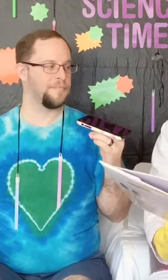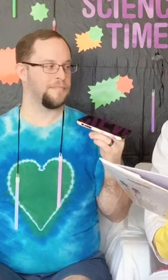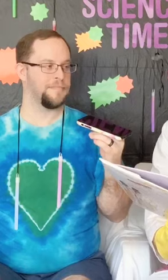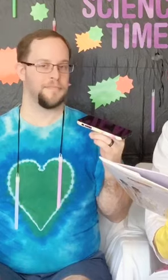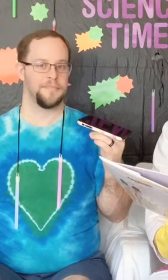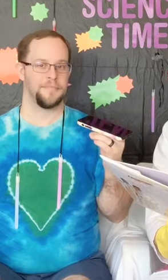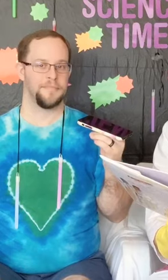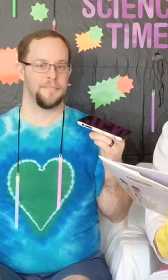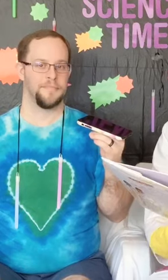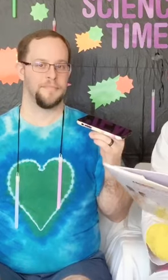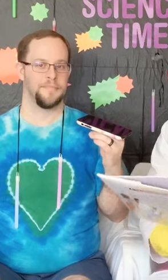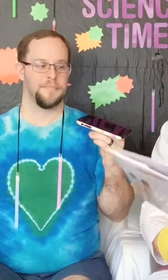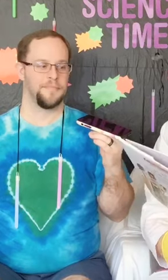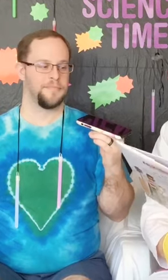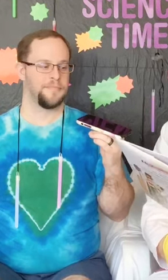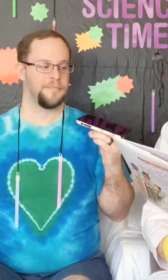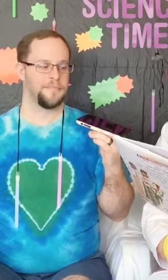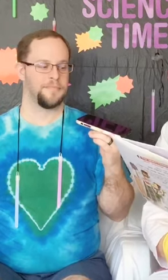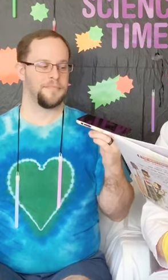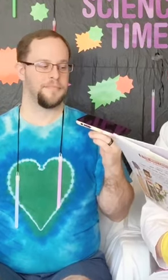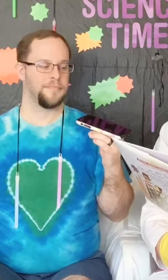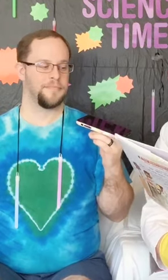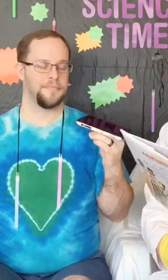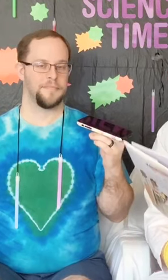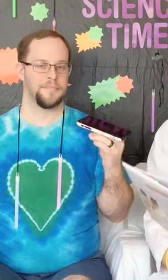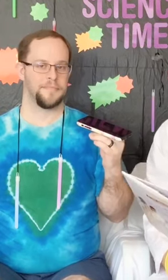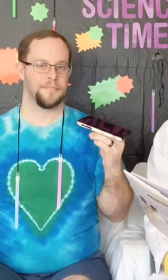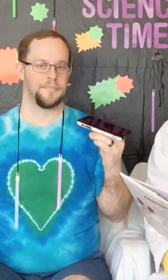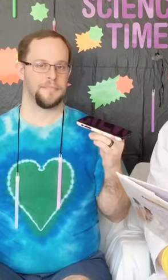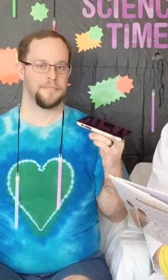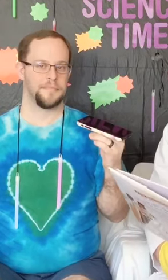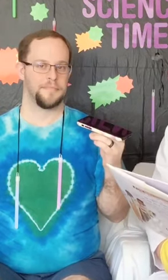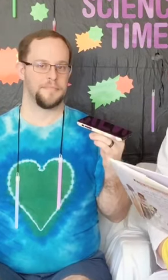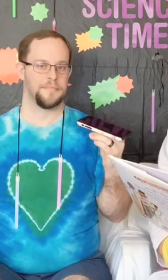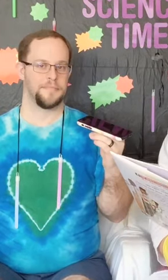she really dug in! She scribbled her questions and tapped on her chin.